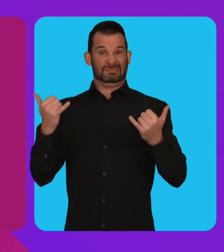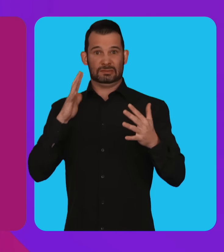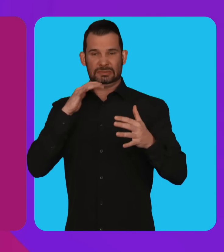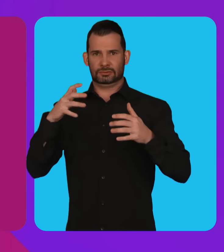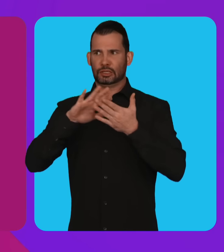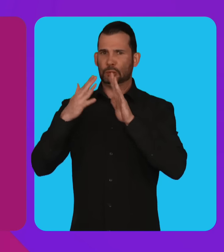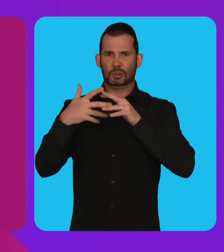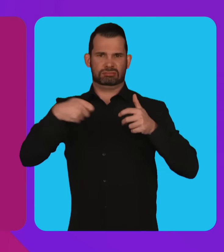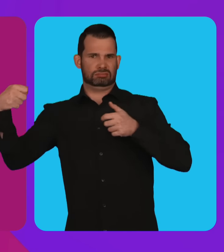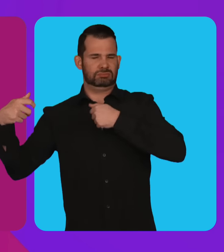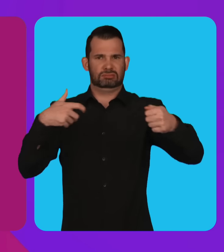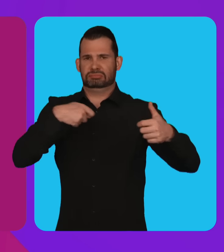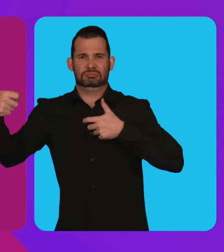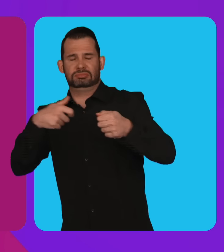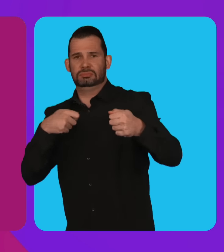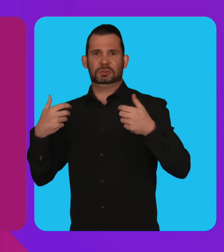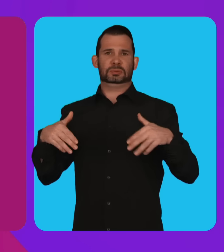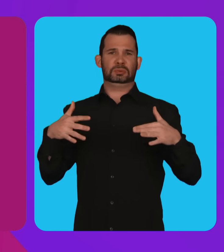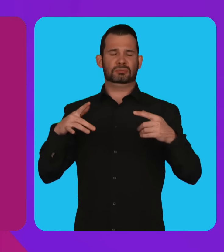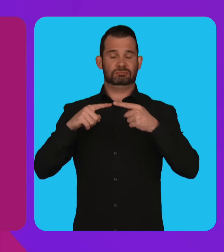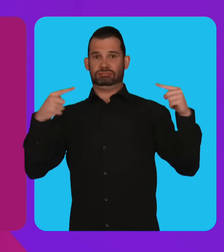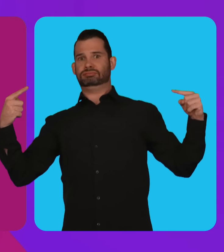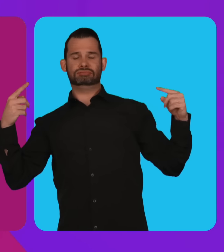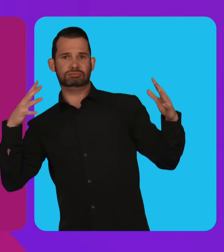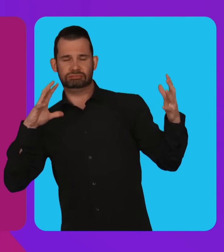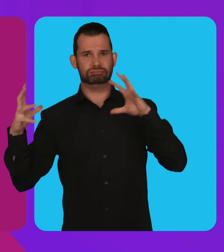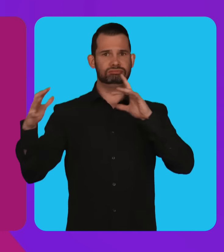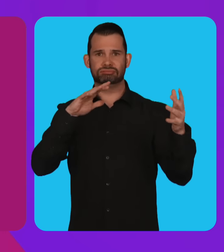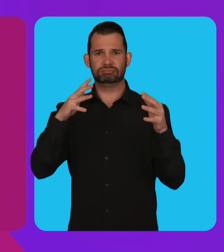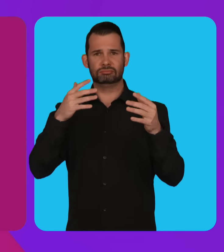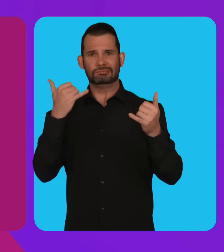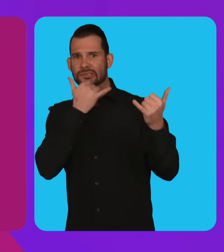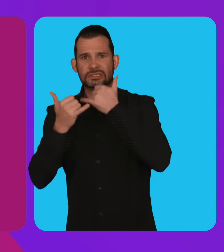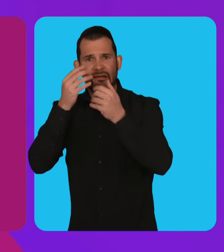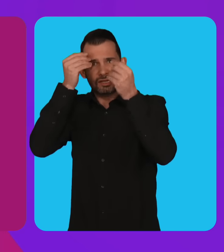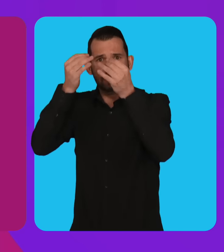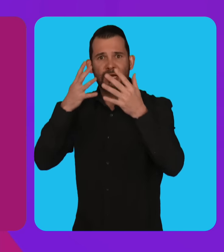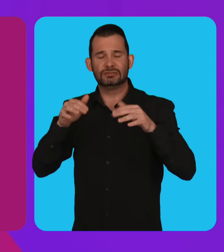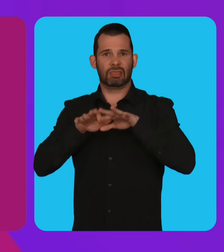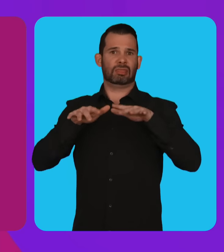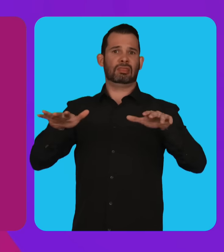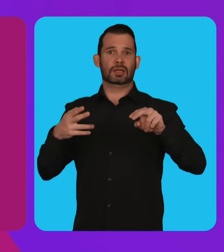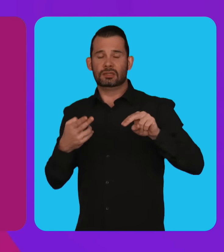at the moment that are pulling communities apart. There's polarization. There's misinformation.